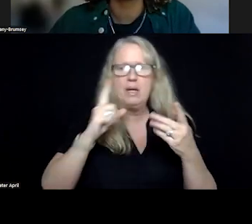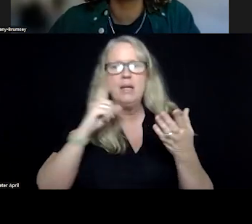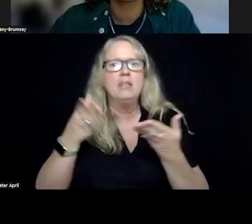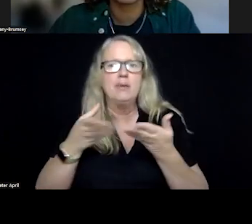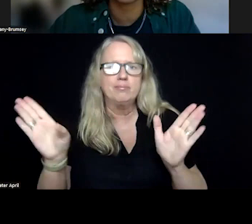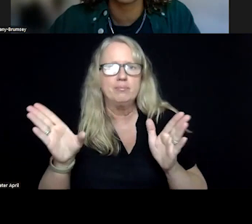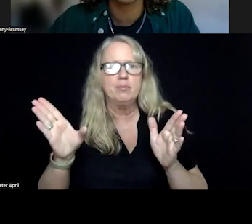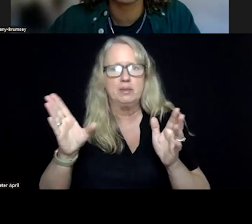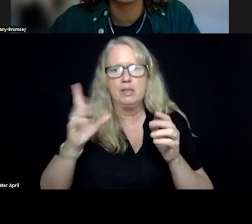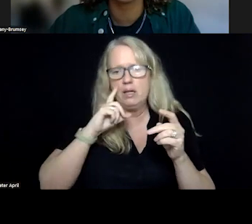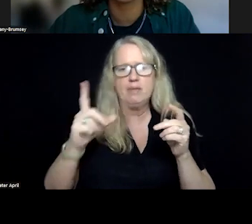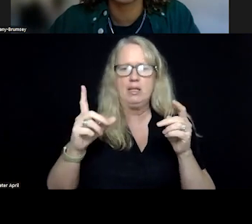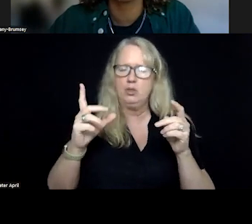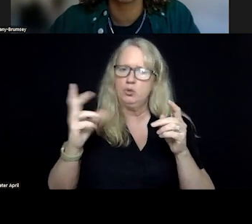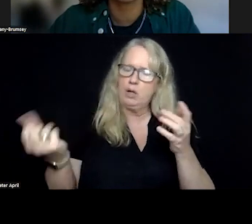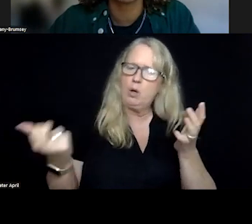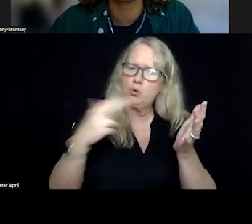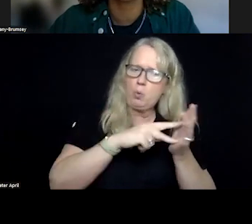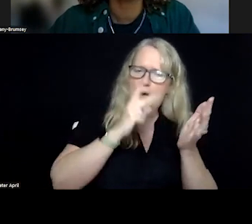GREAT SECTION TO TAKE A LOOK AT IF YOU WERE NOT THERE FOR.